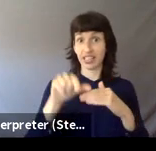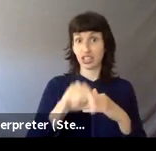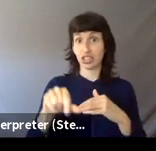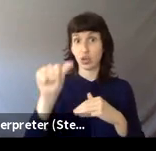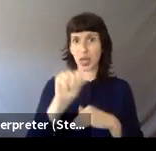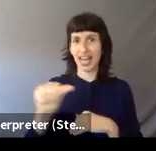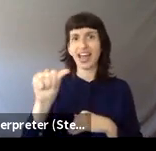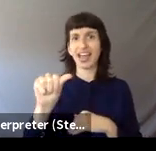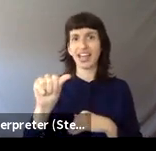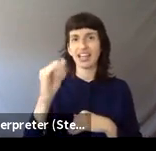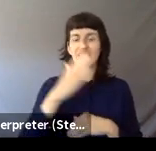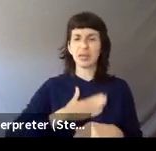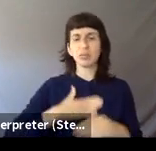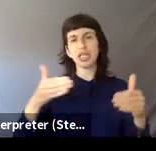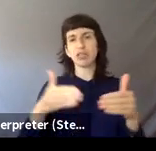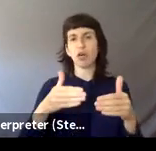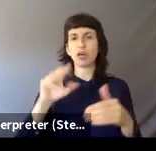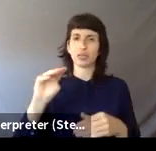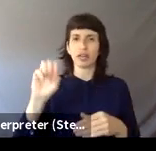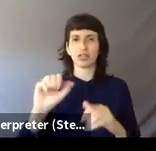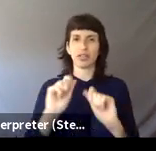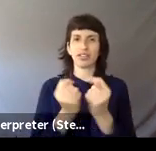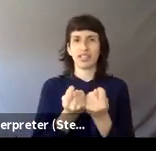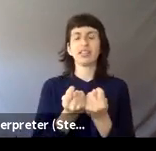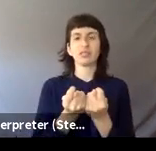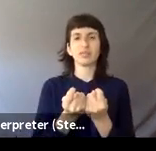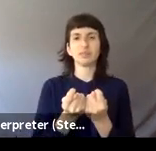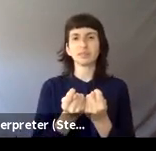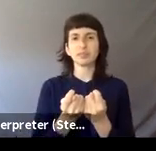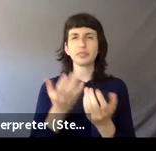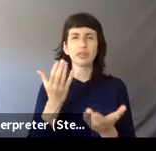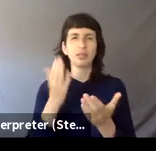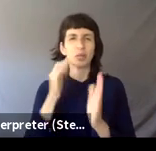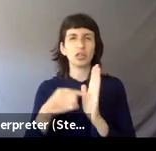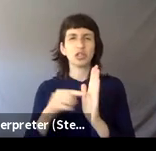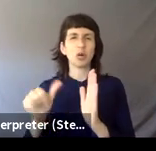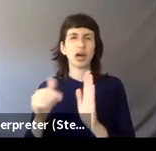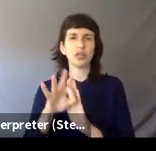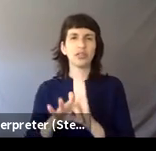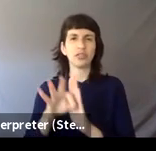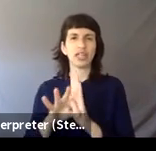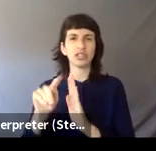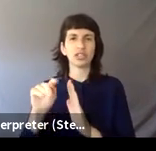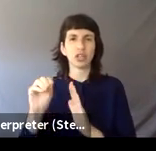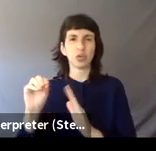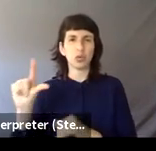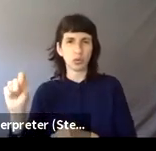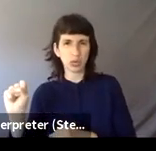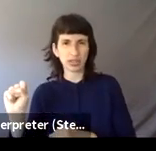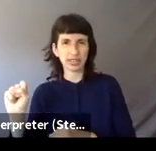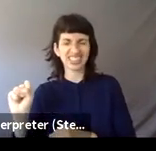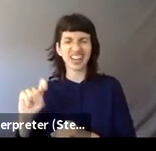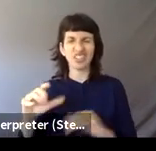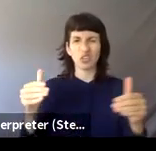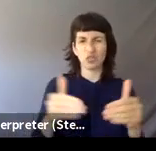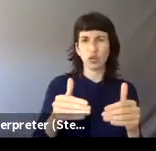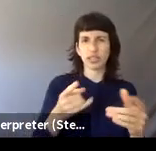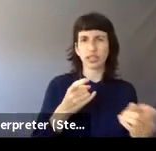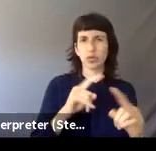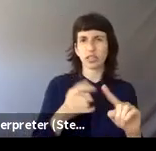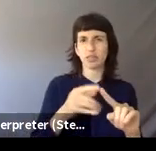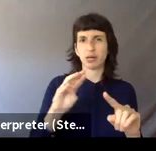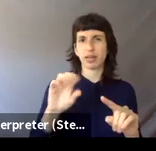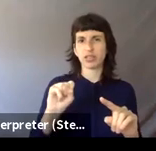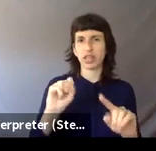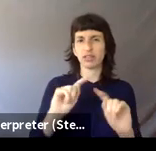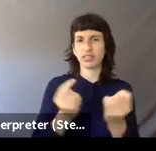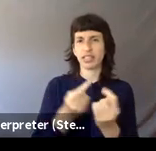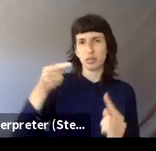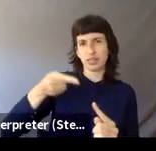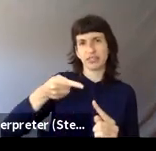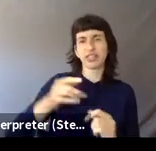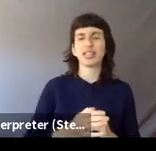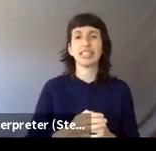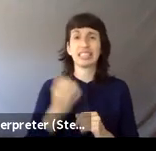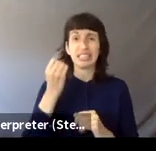Just another reminder about using the Q&A. The chat function we have enabled for the panelists to share links and any other communication we need to send out. You will have access to the Q&A.